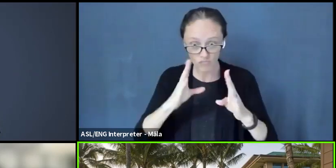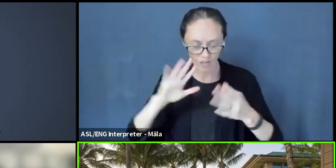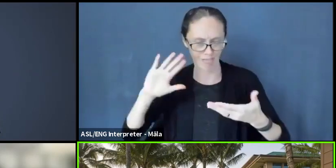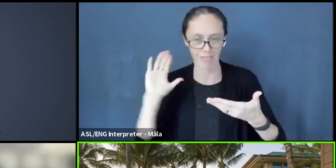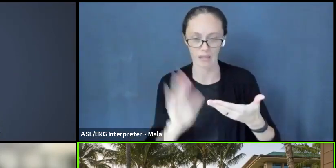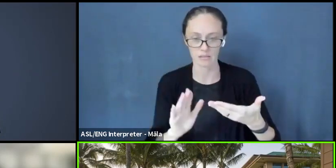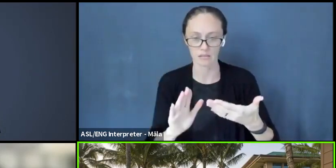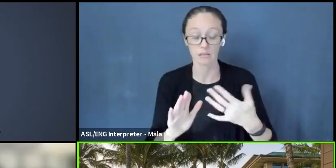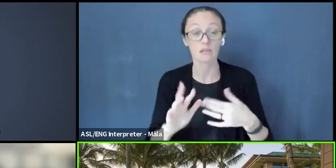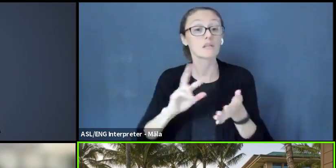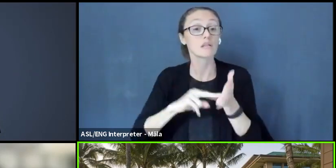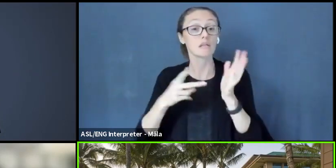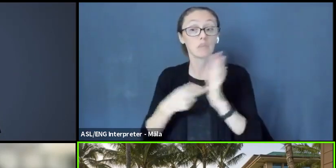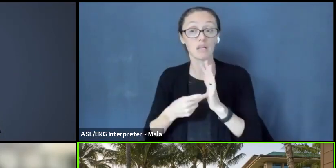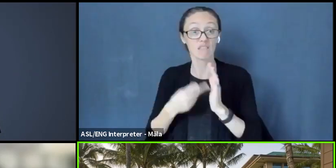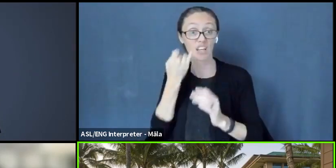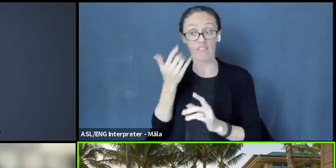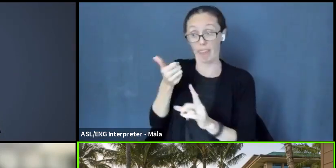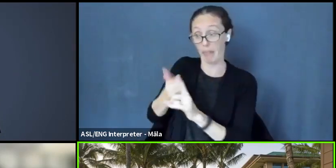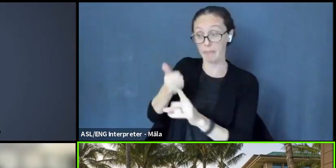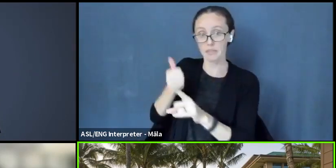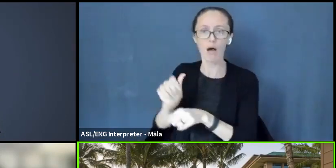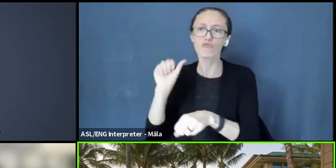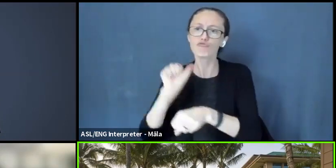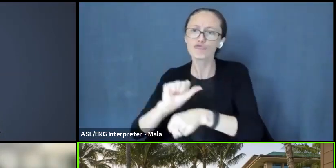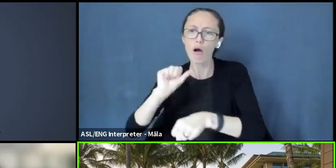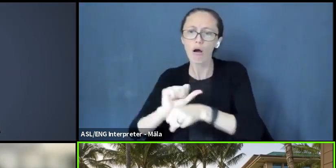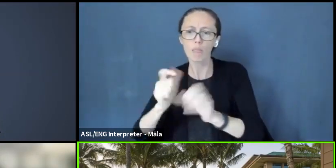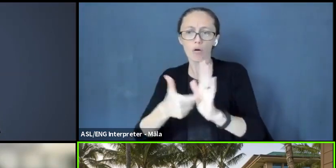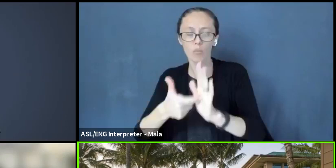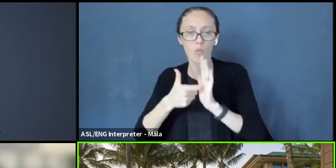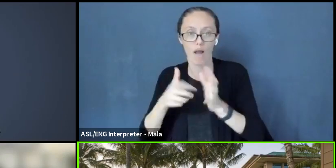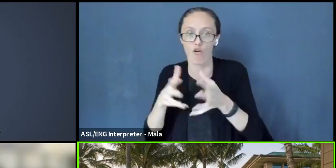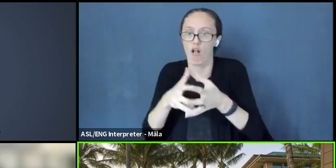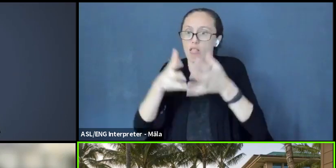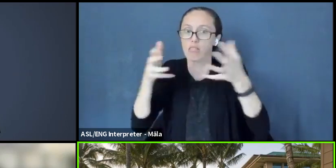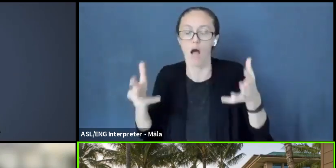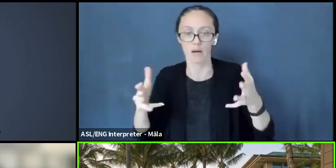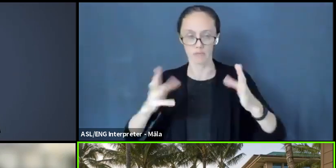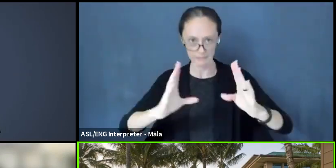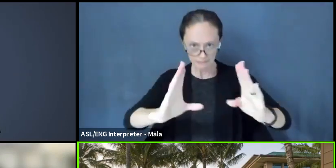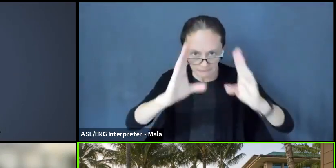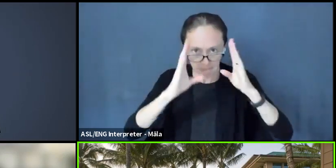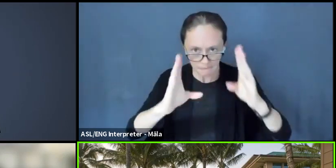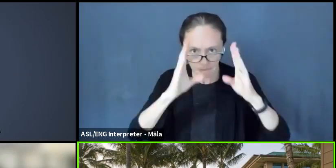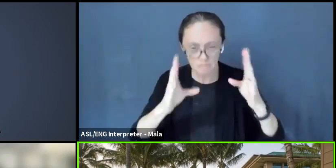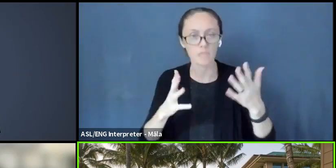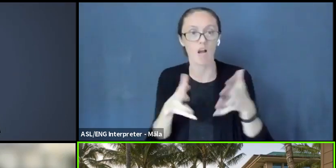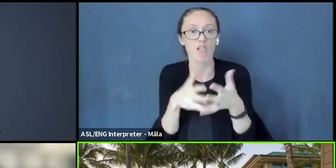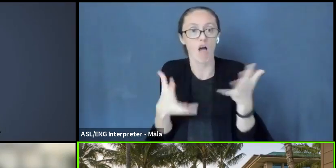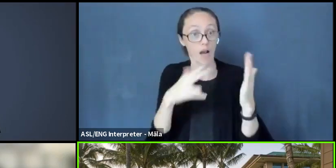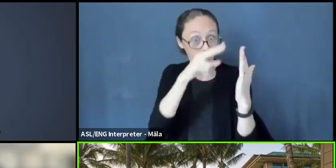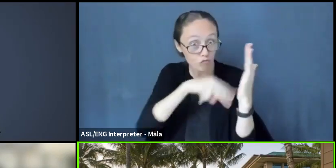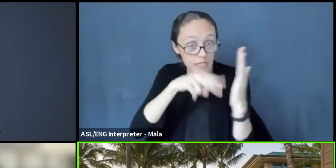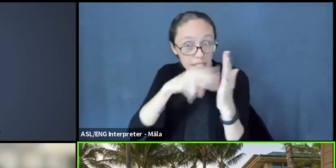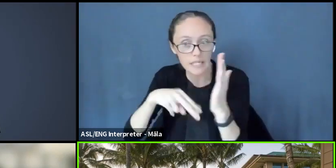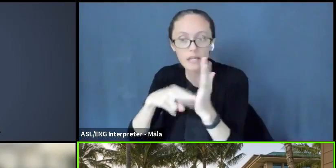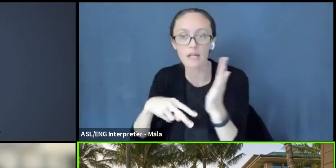if they had a job that required quite a lot of concentration and reading and analyzing